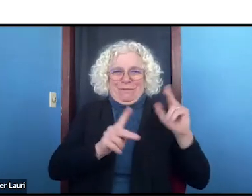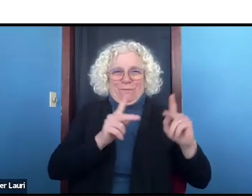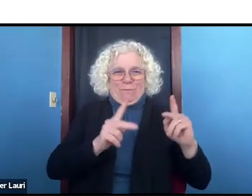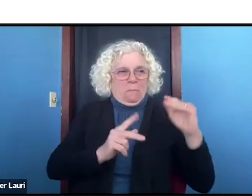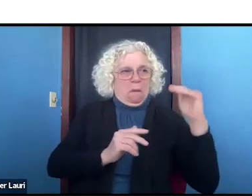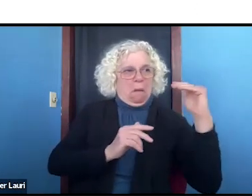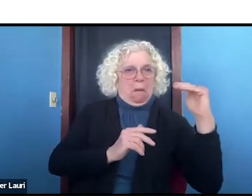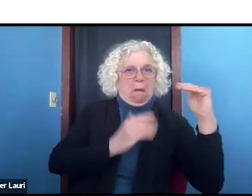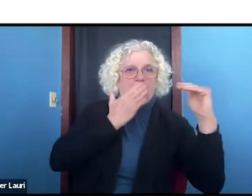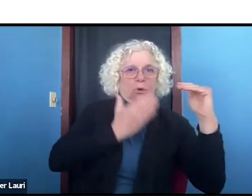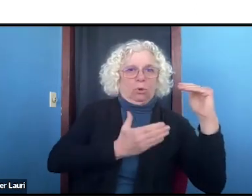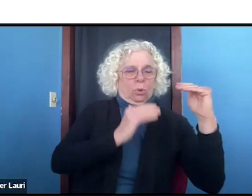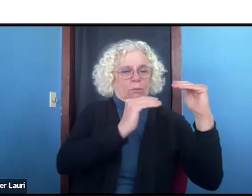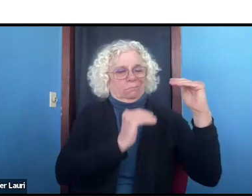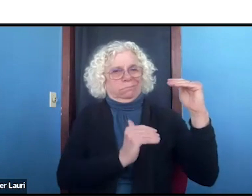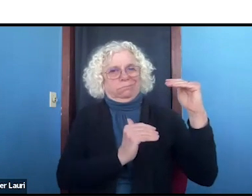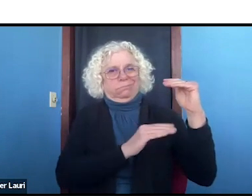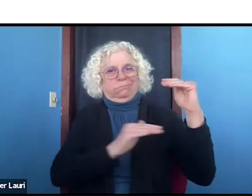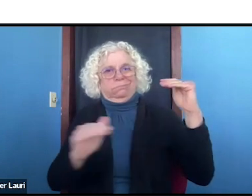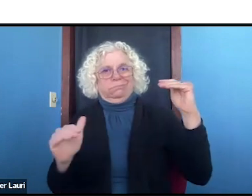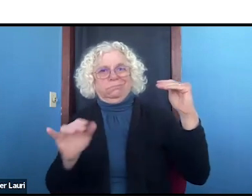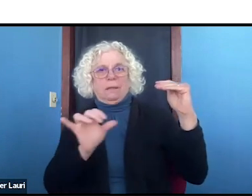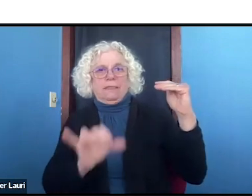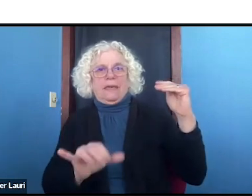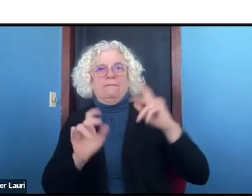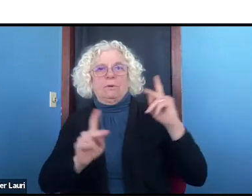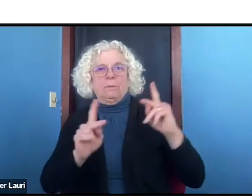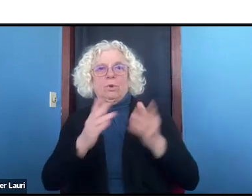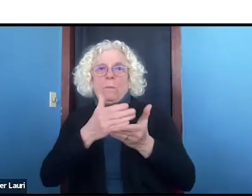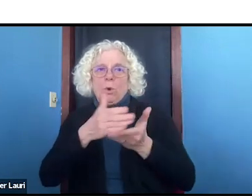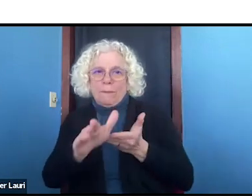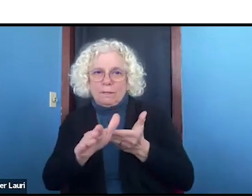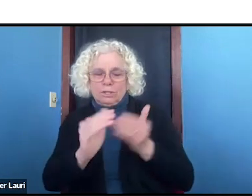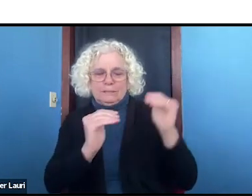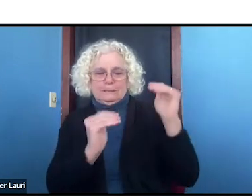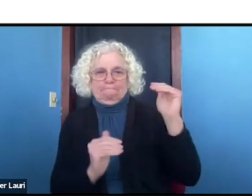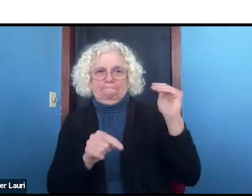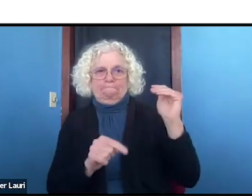identifying or marginalized population identifiers.